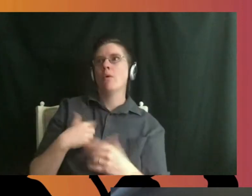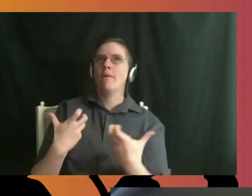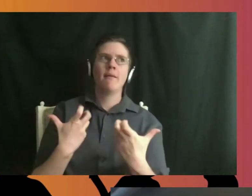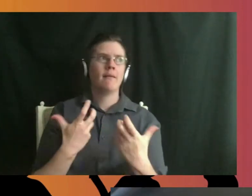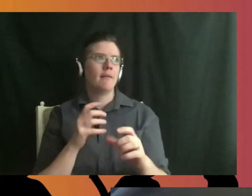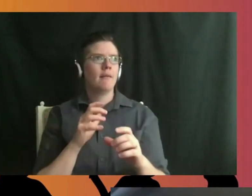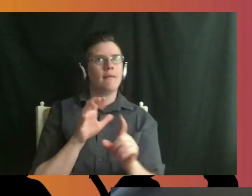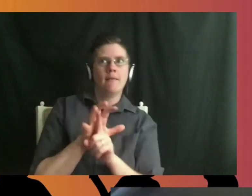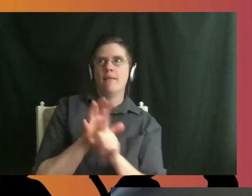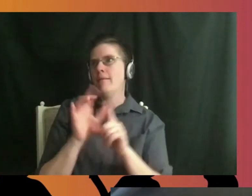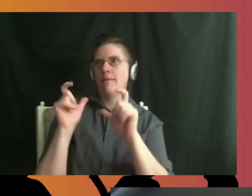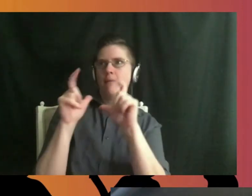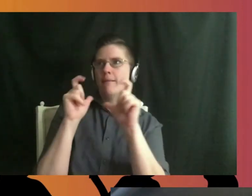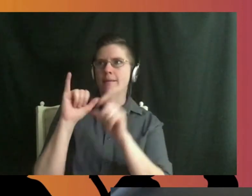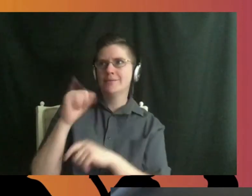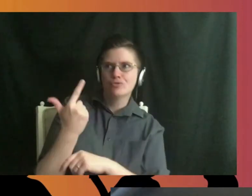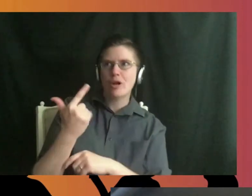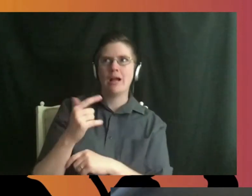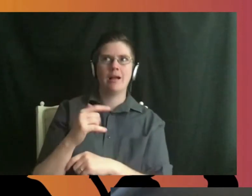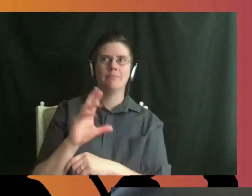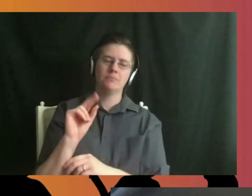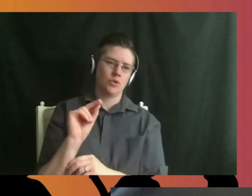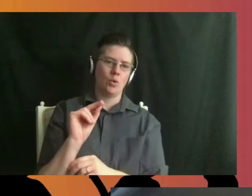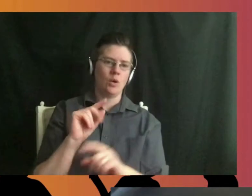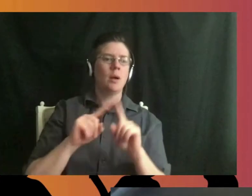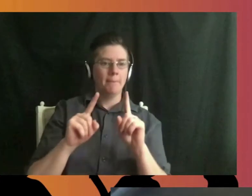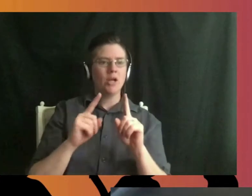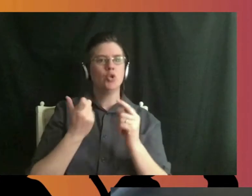lives matter then you'll get out in these streets and you'll chant black lives matter and you'll be